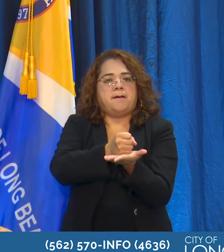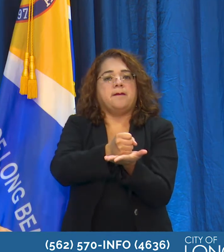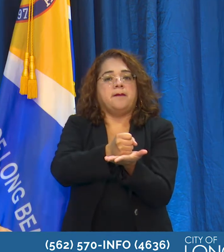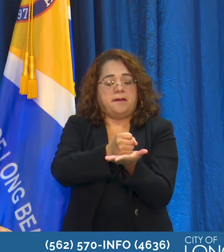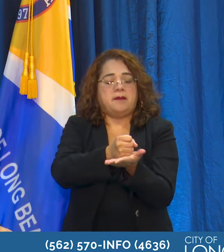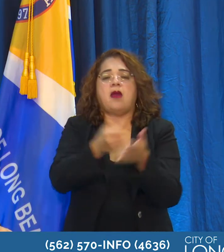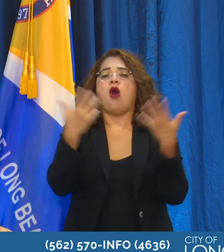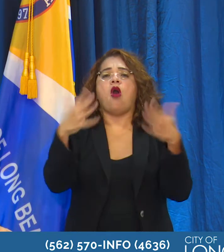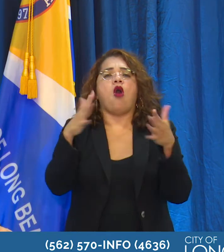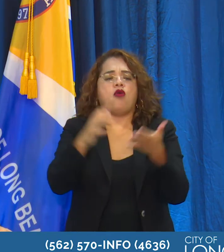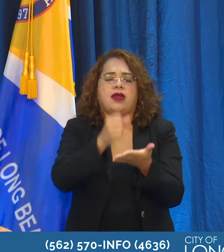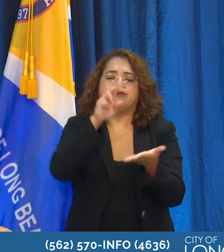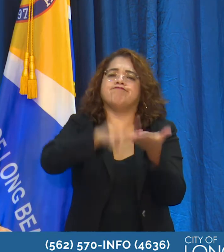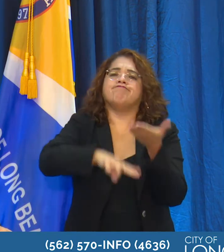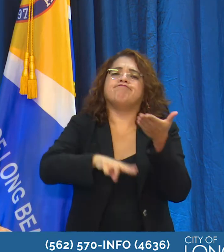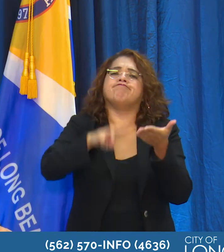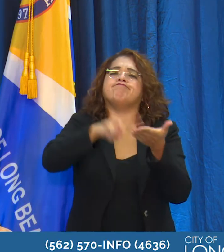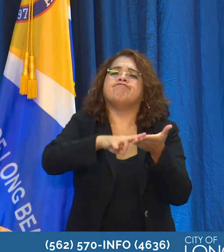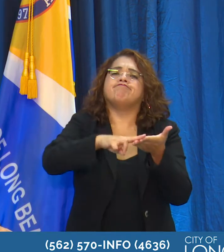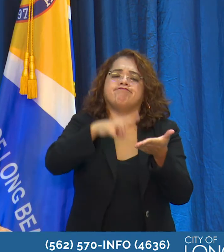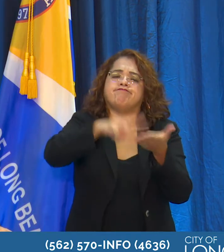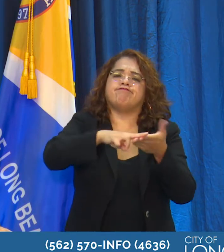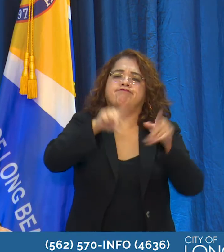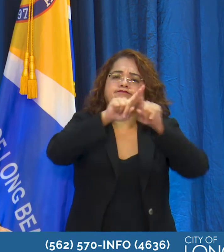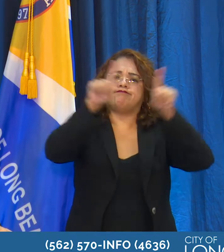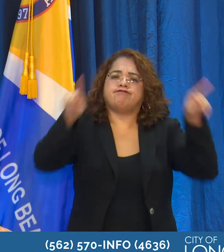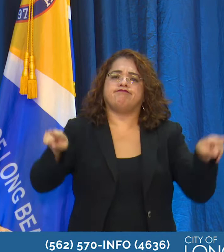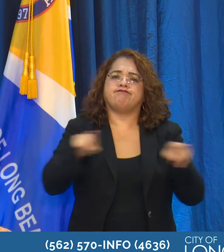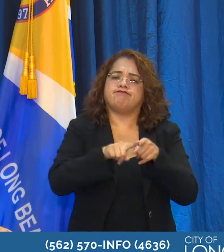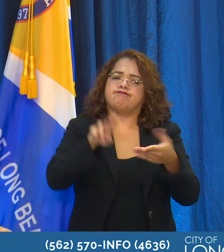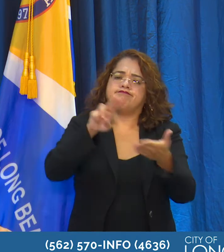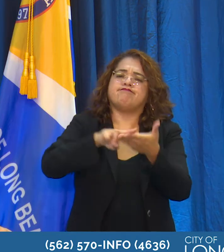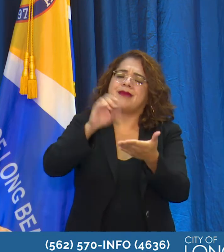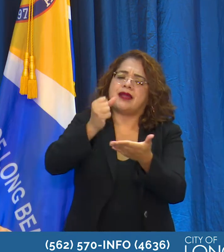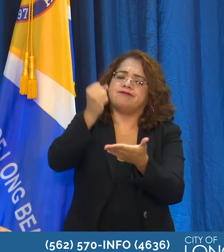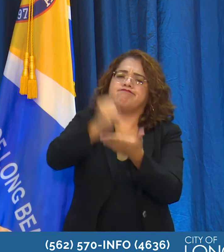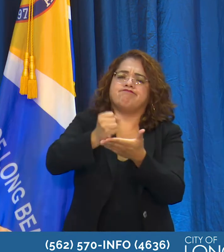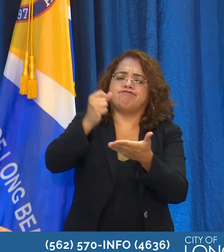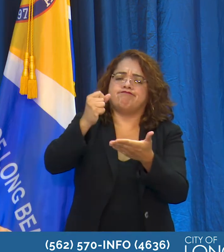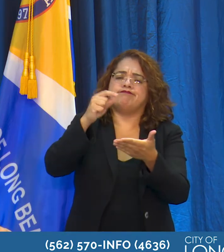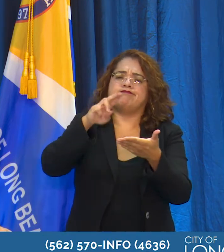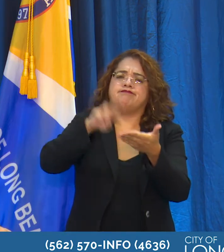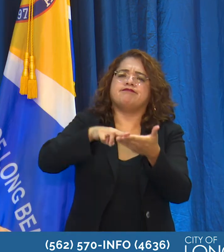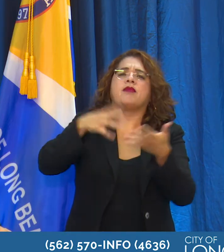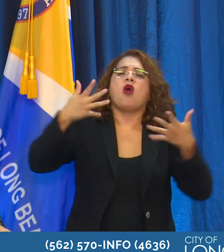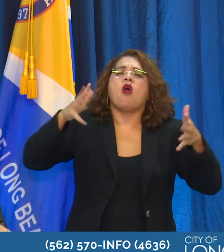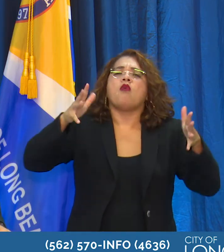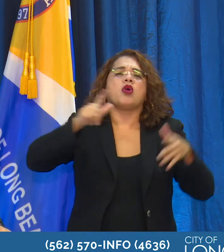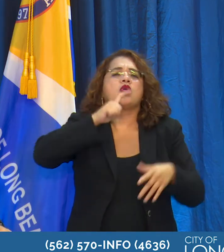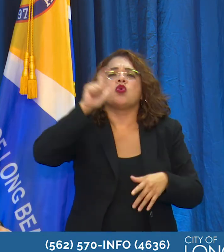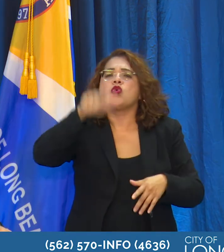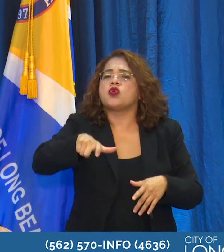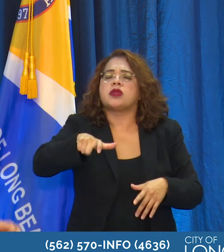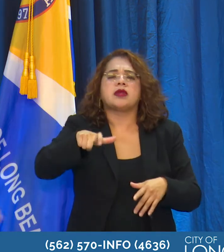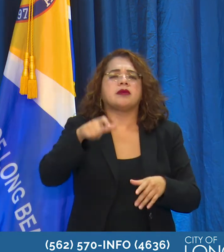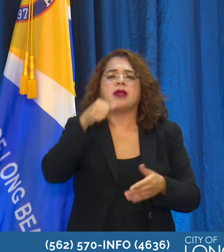on the, you know one of the official no-stamp is needed sign.